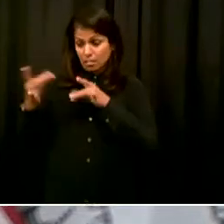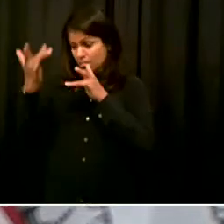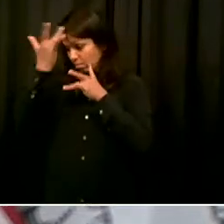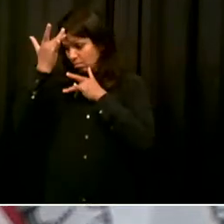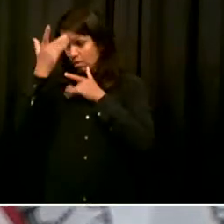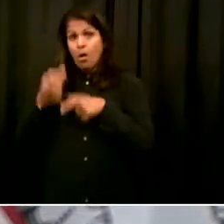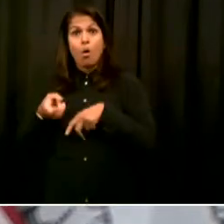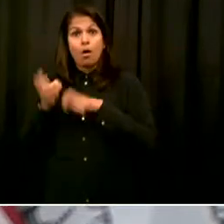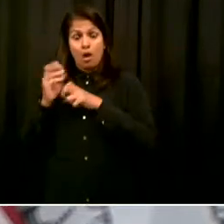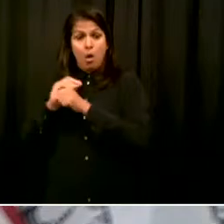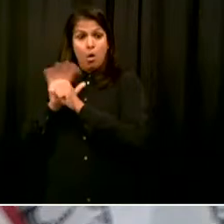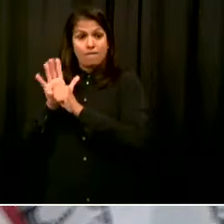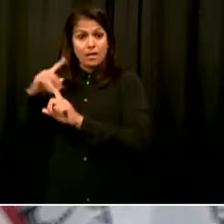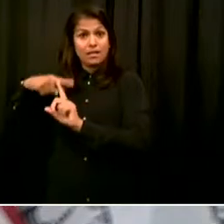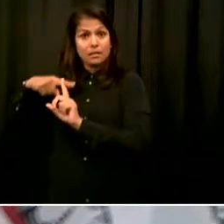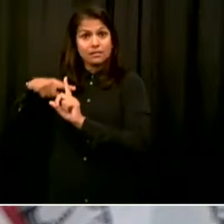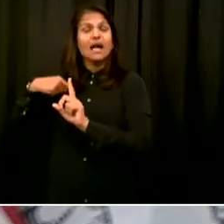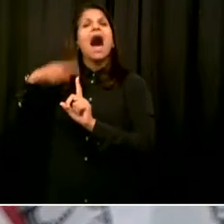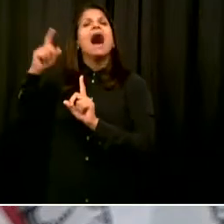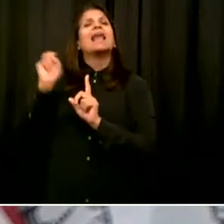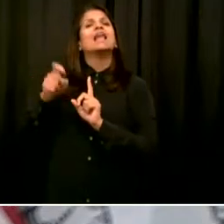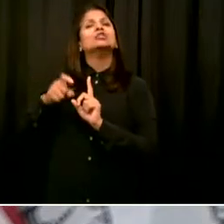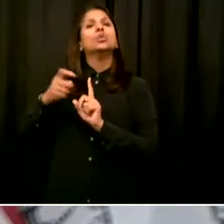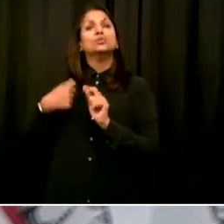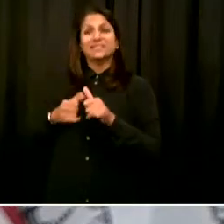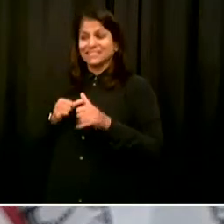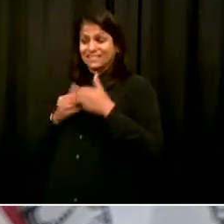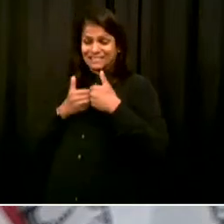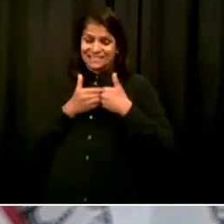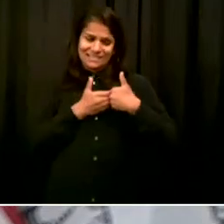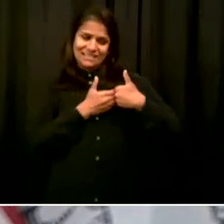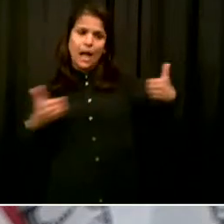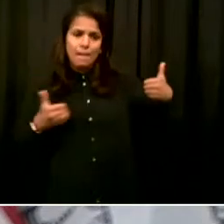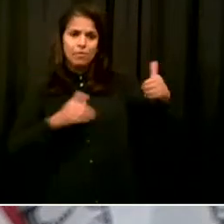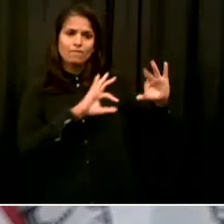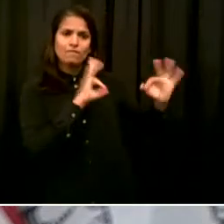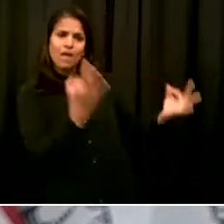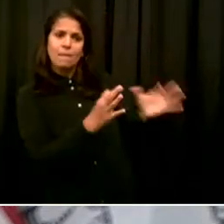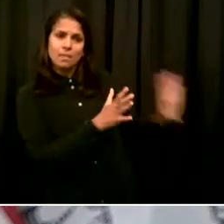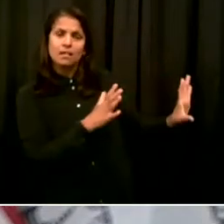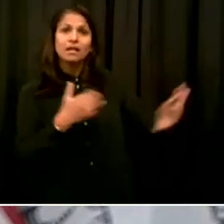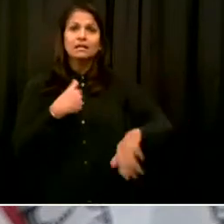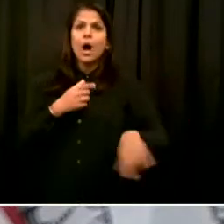THE REALITY. IIF A FAMILY MEMBE TETESTS POSITIVE AND NEEDS TO